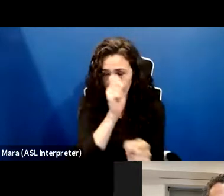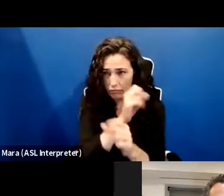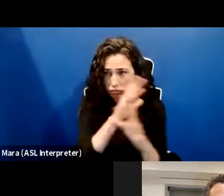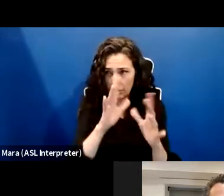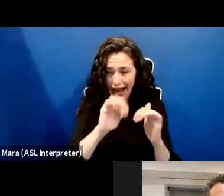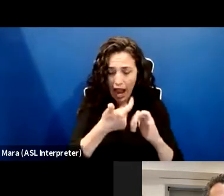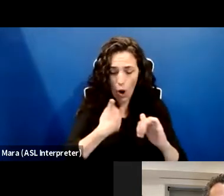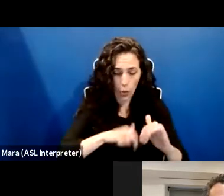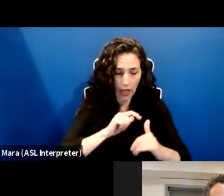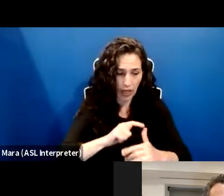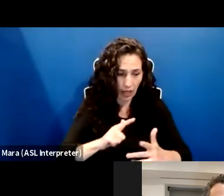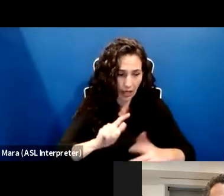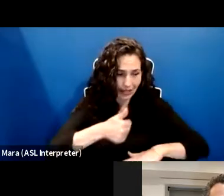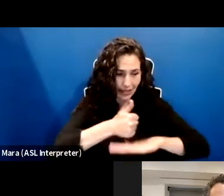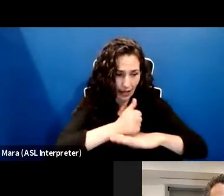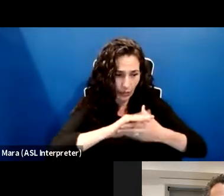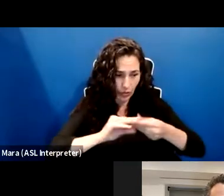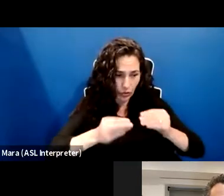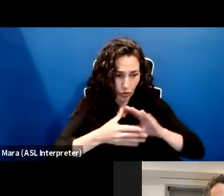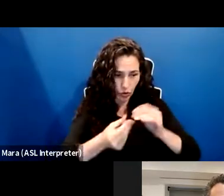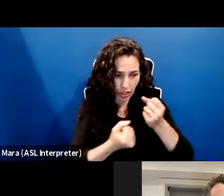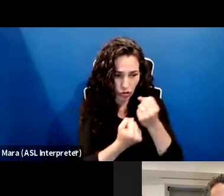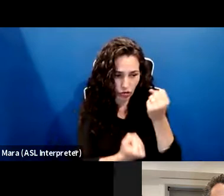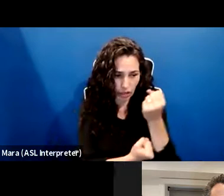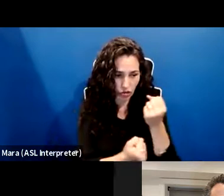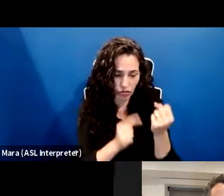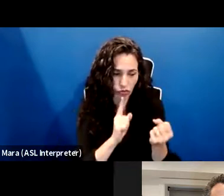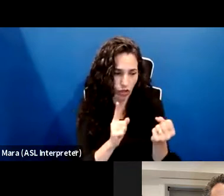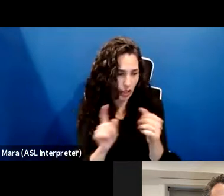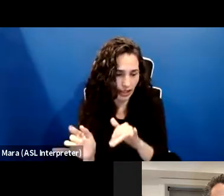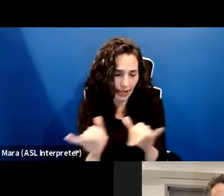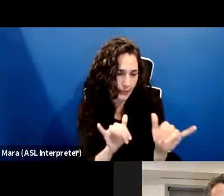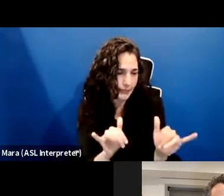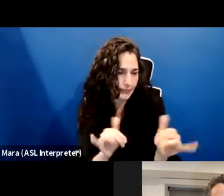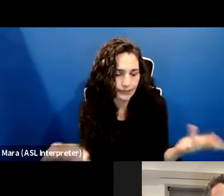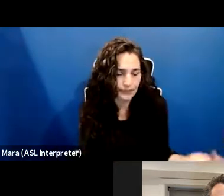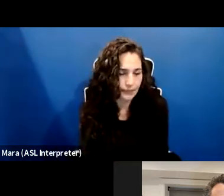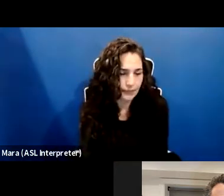then it has a structure that is almost scripted. That's how we love to see it at the end.